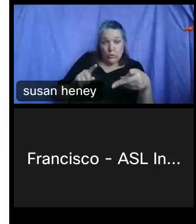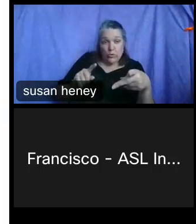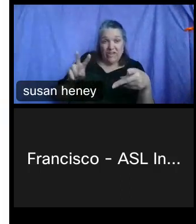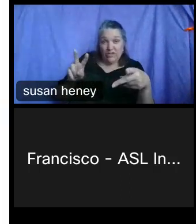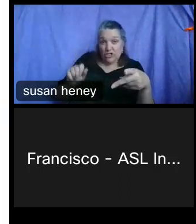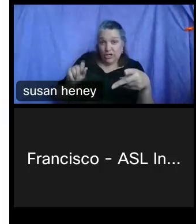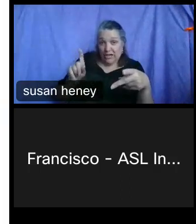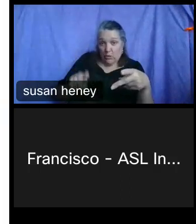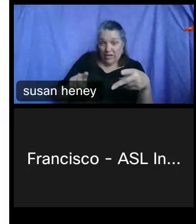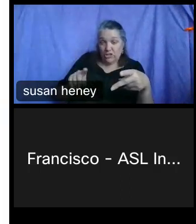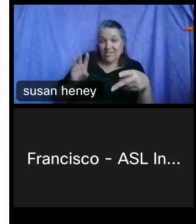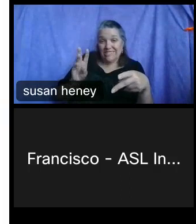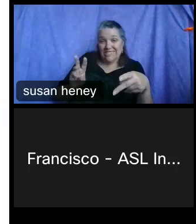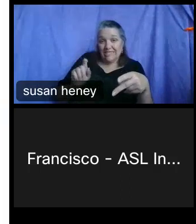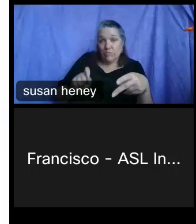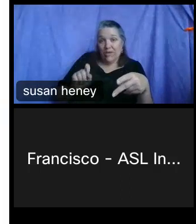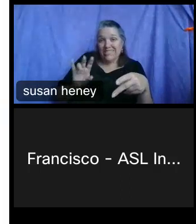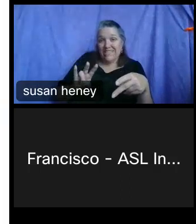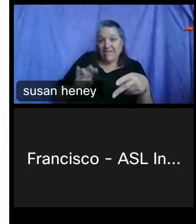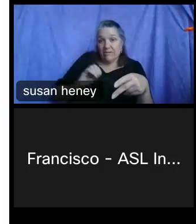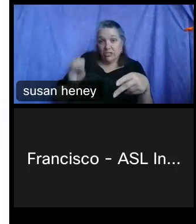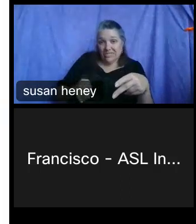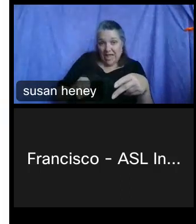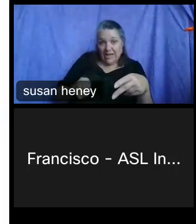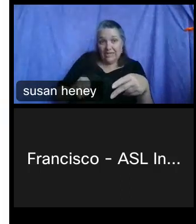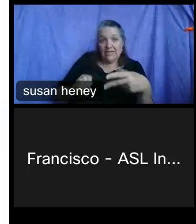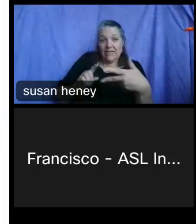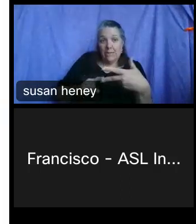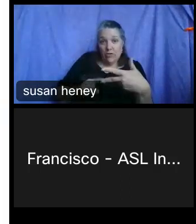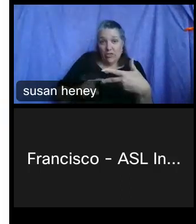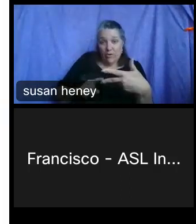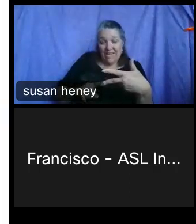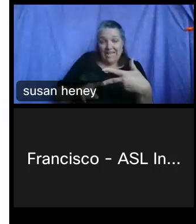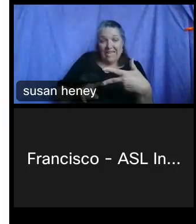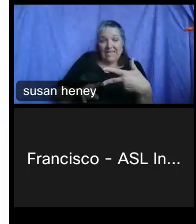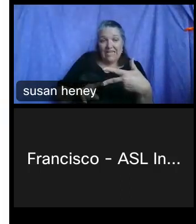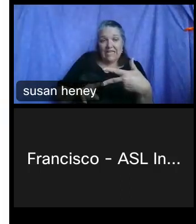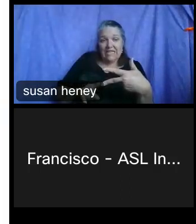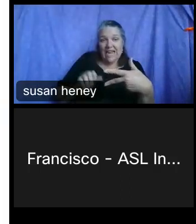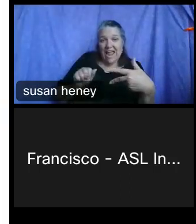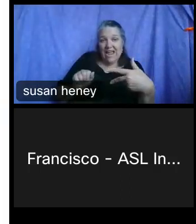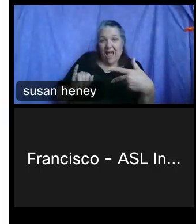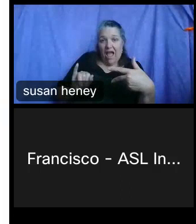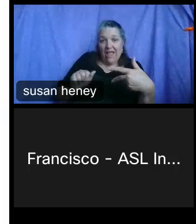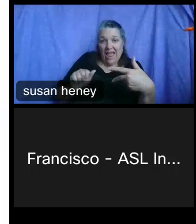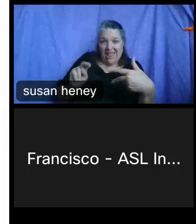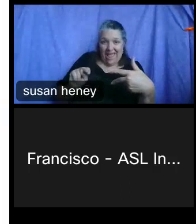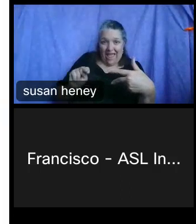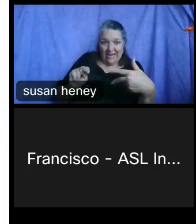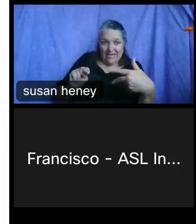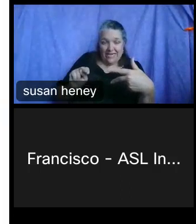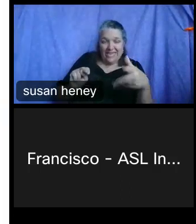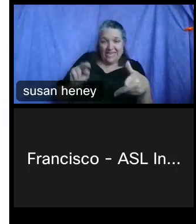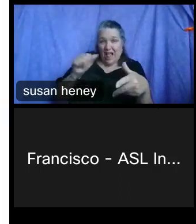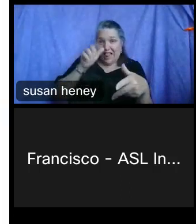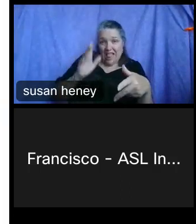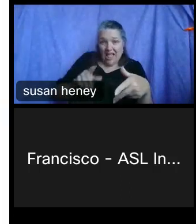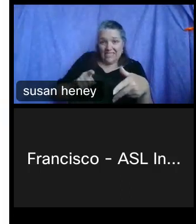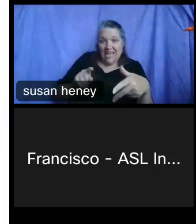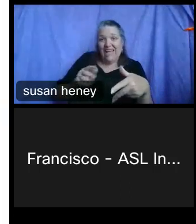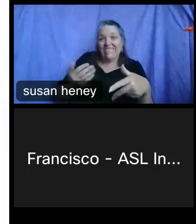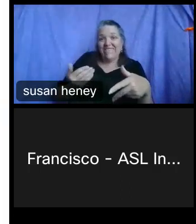is 6.7%, and the percentage of American Indian and Alaska Native population in Alaska is 15.7%.